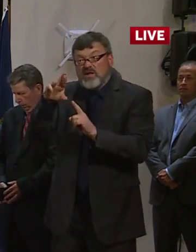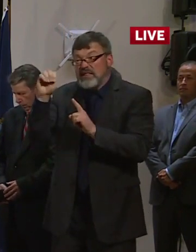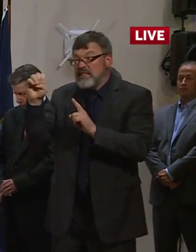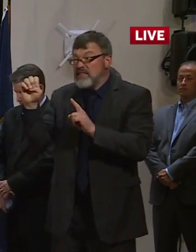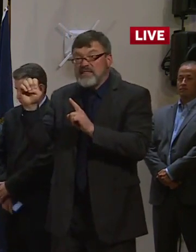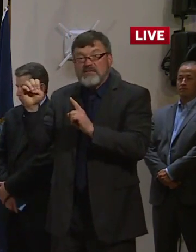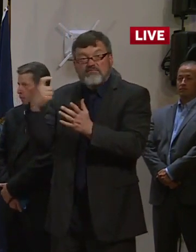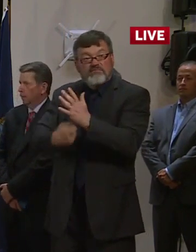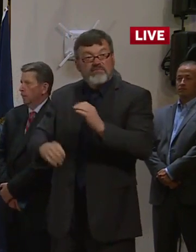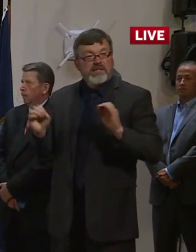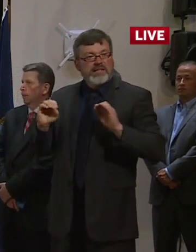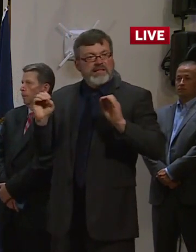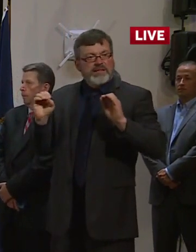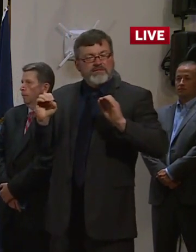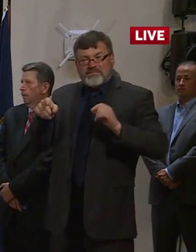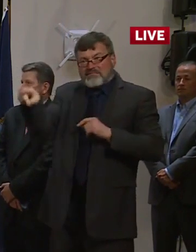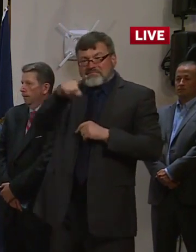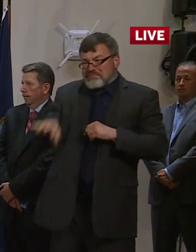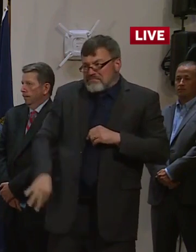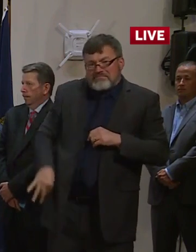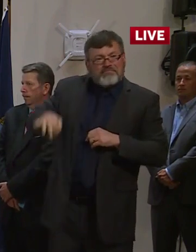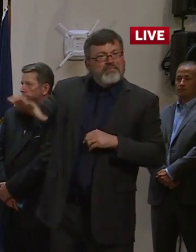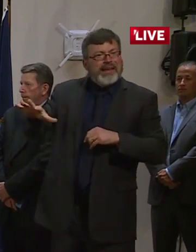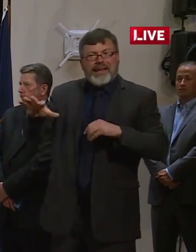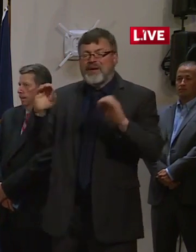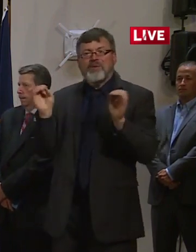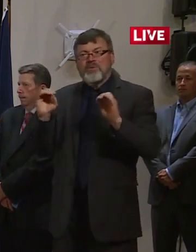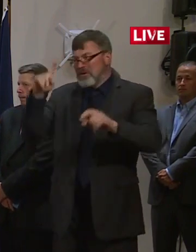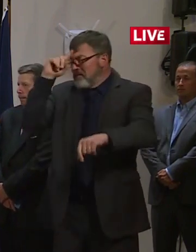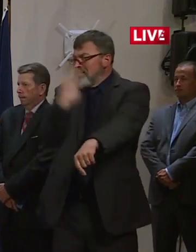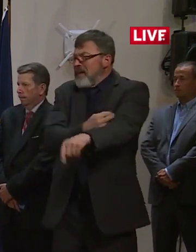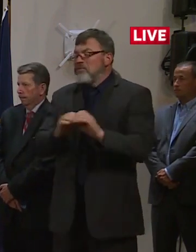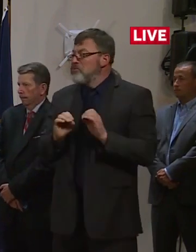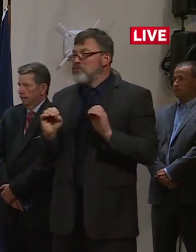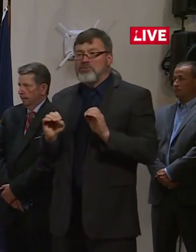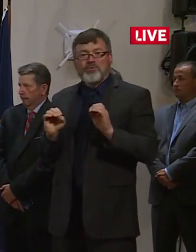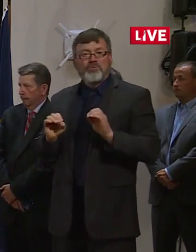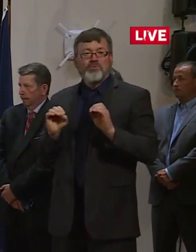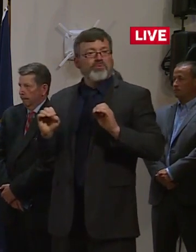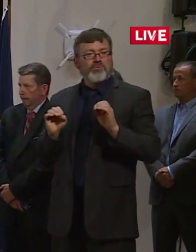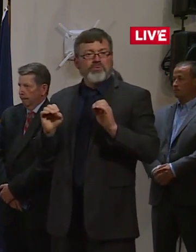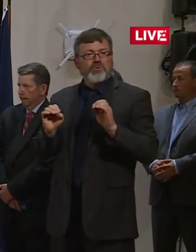VERY BEST THERE IS, WITHOUT OFFERING FINANCIAL INCENTIVES.